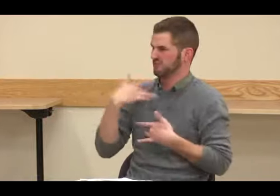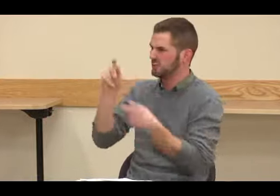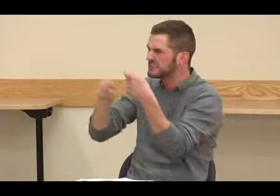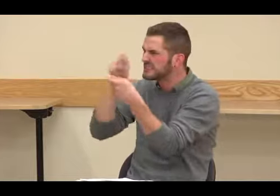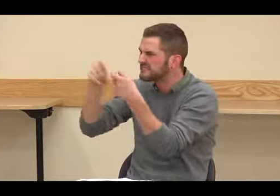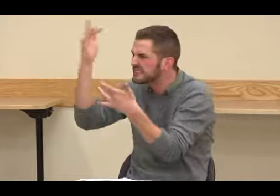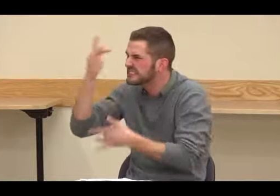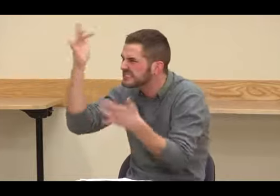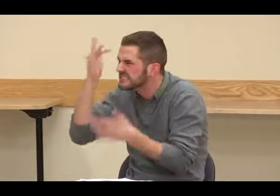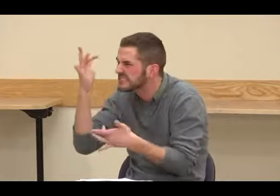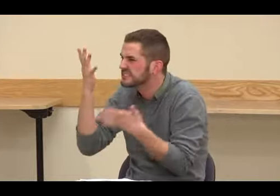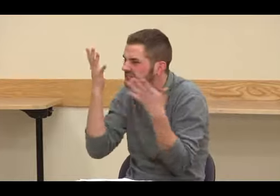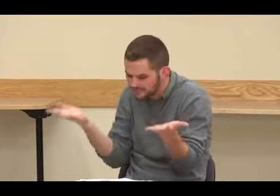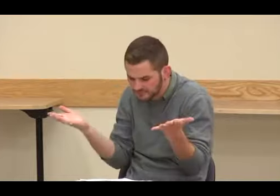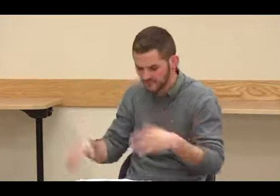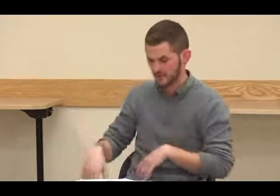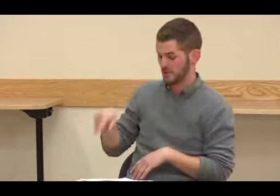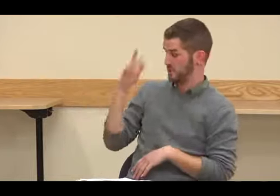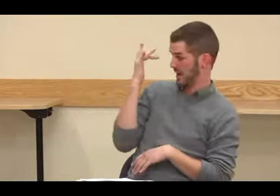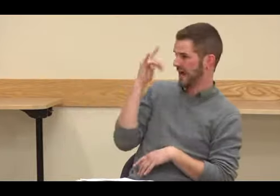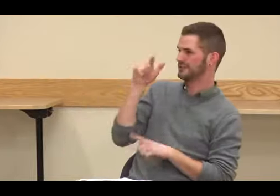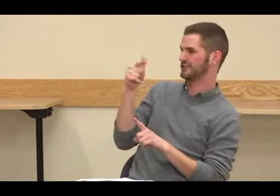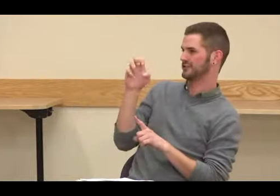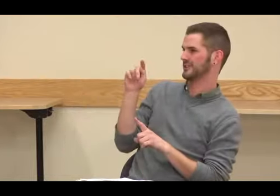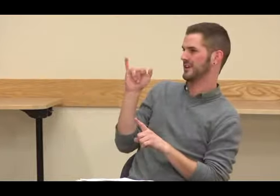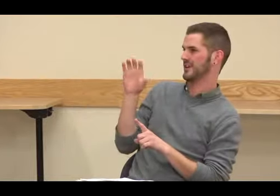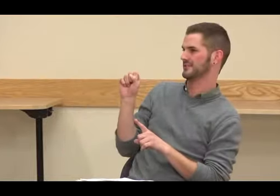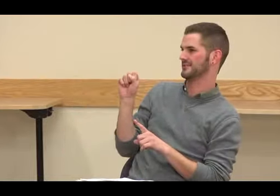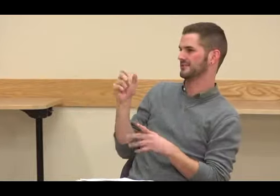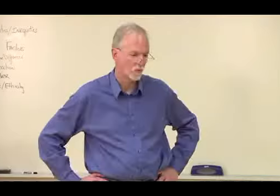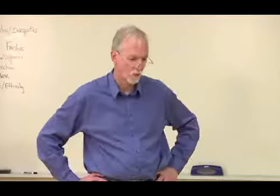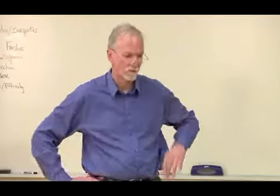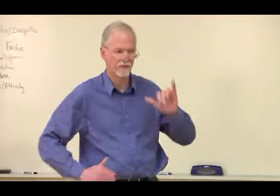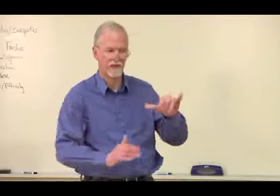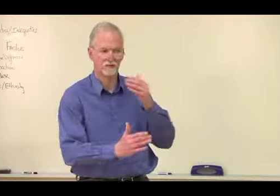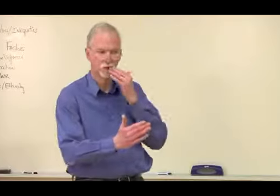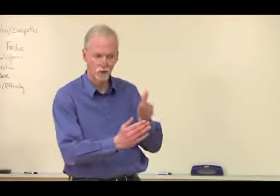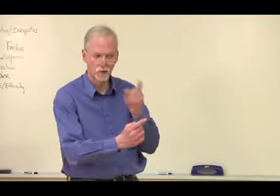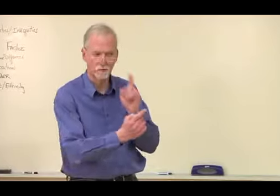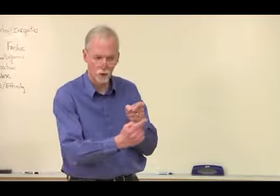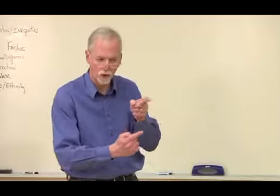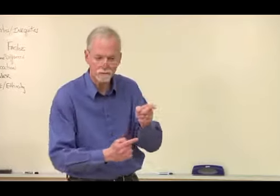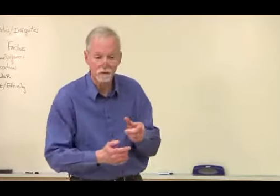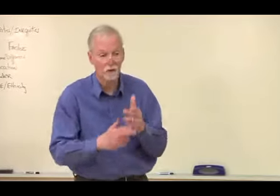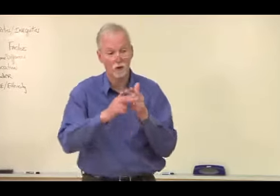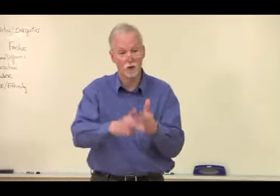to certain diseases for genetic reasons. That's a good point.